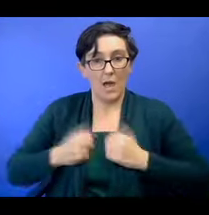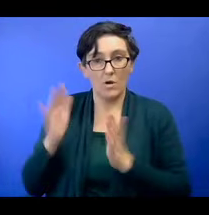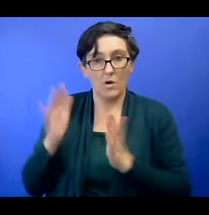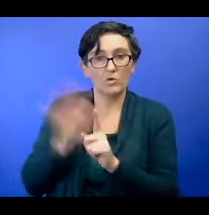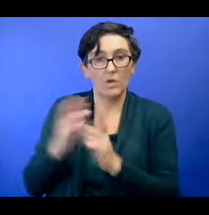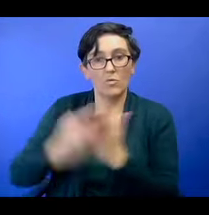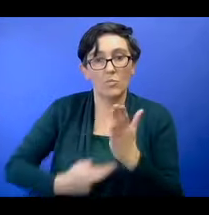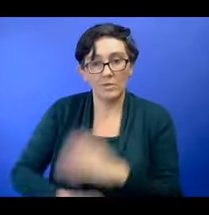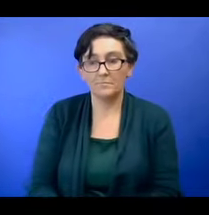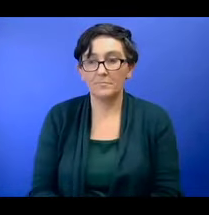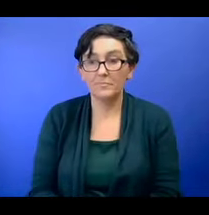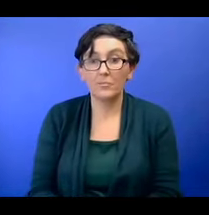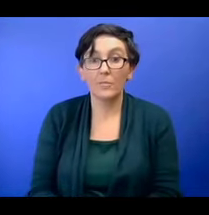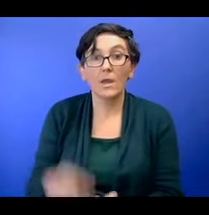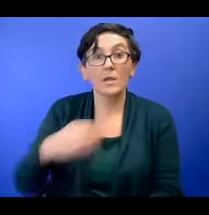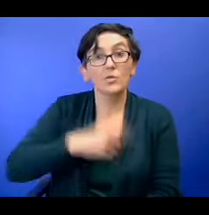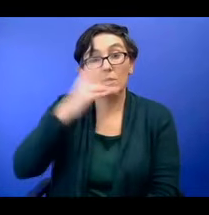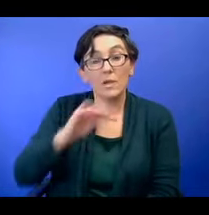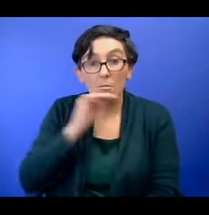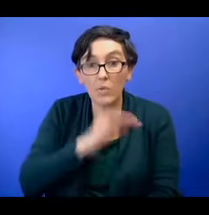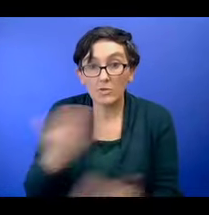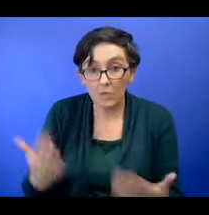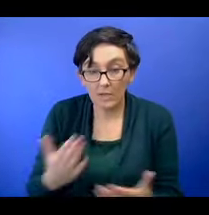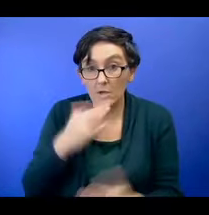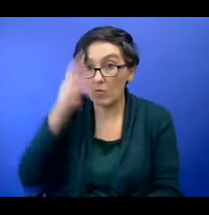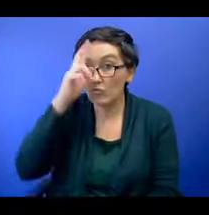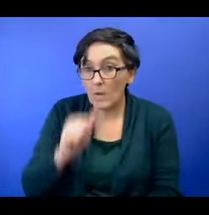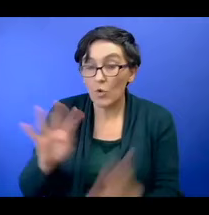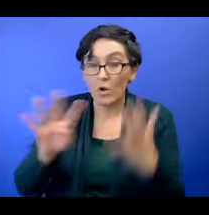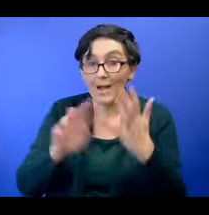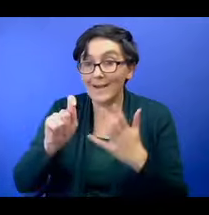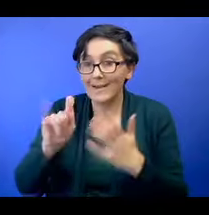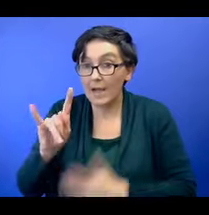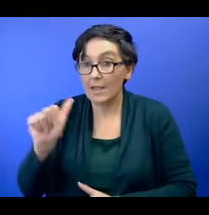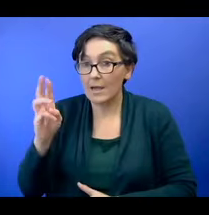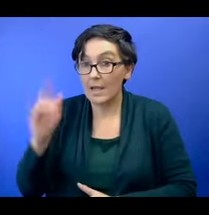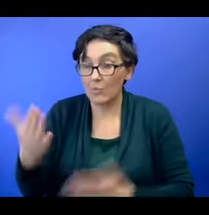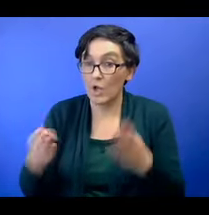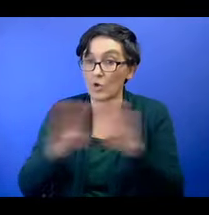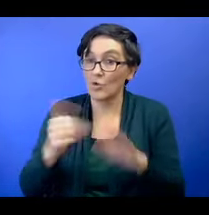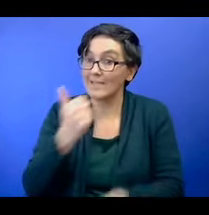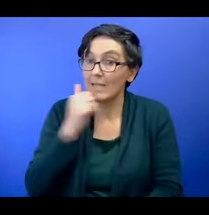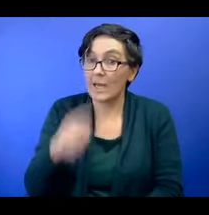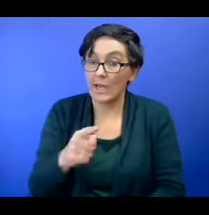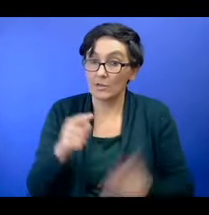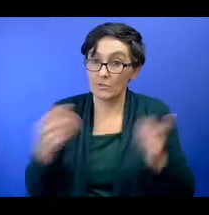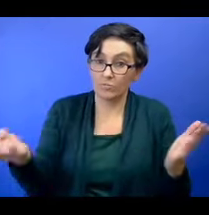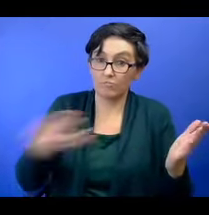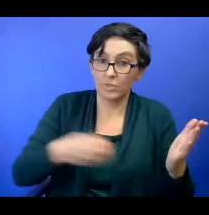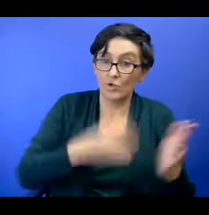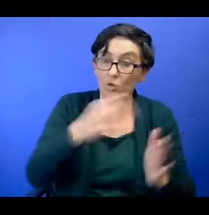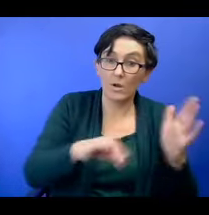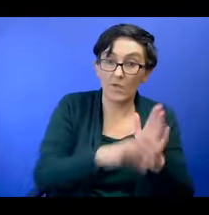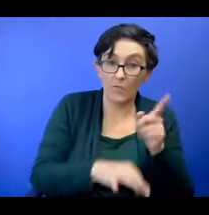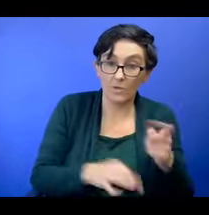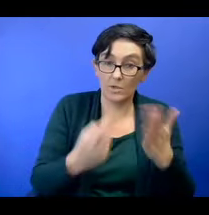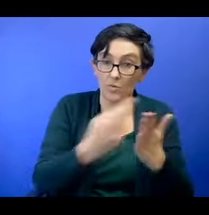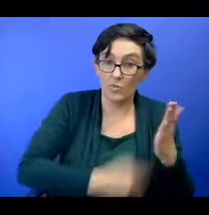The main thing for tonight is - don't forget: the 9th of April is the closing date for the State's submission to the CRPD.